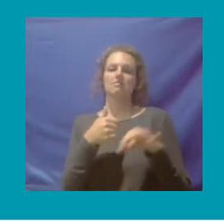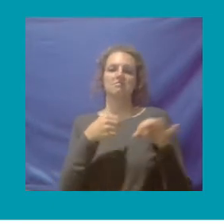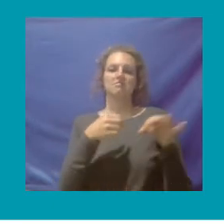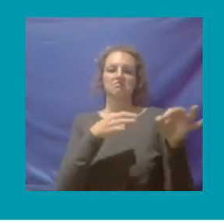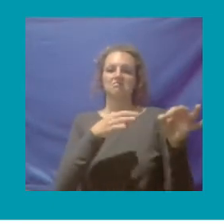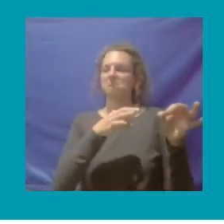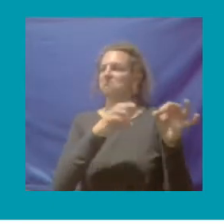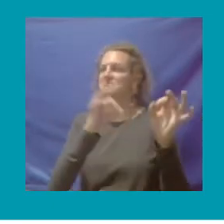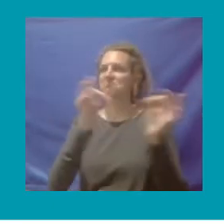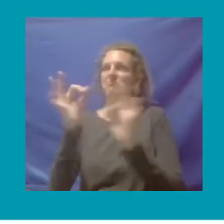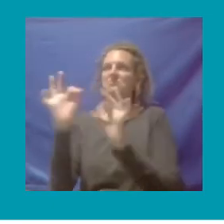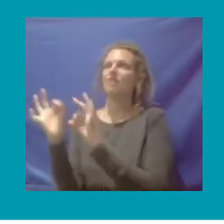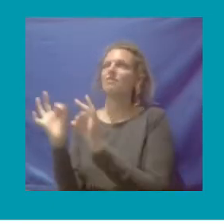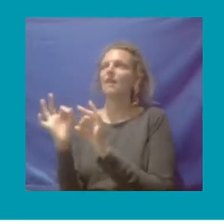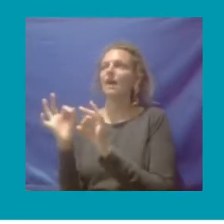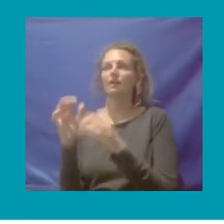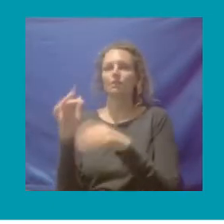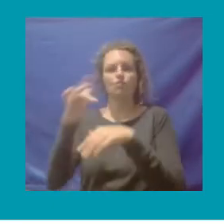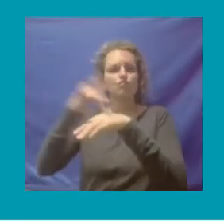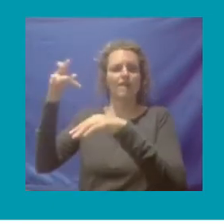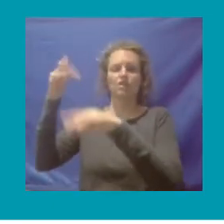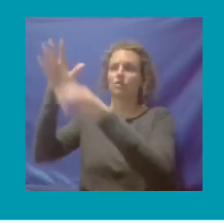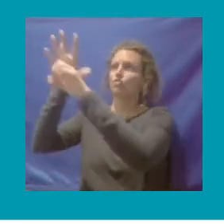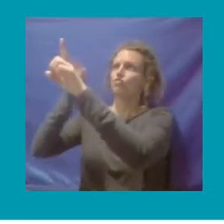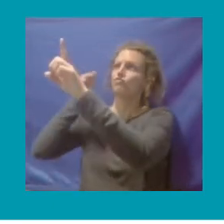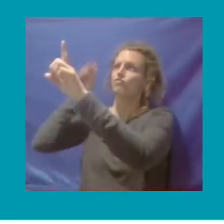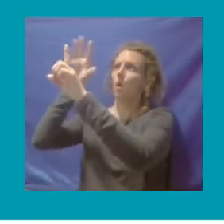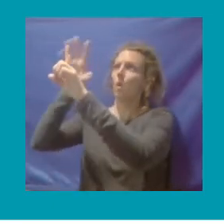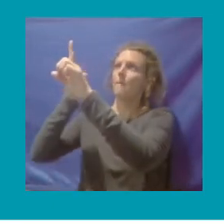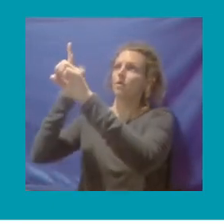and give me that little polite, nudge and encouragement.